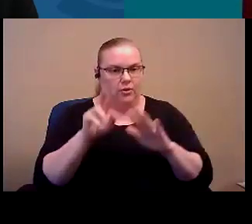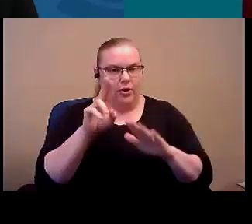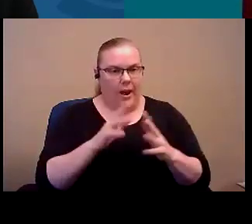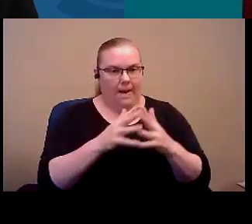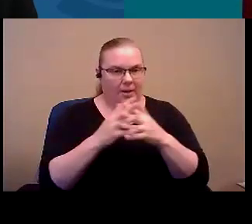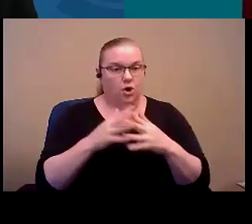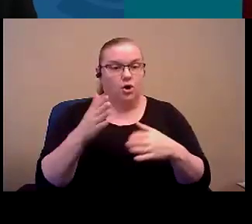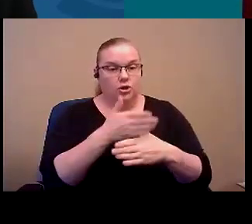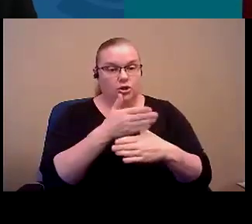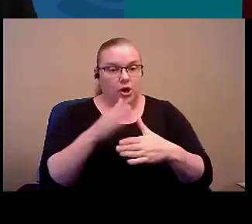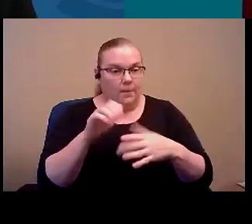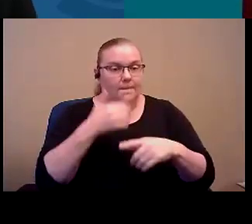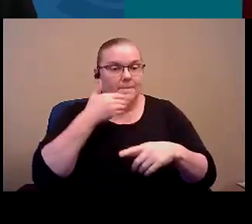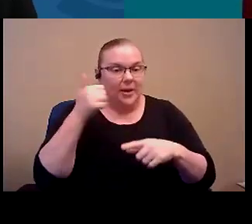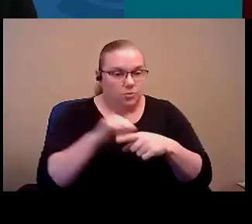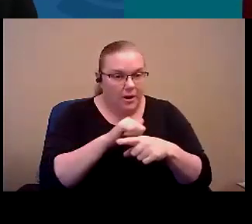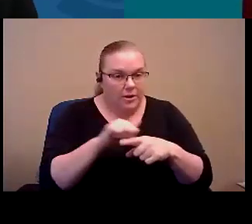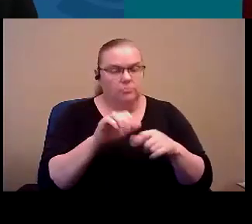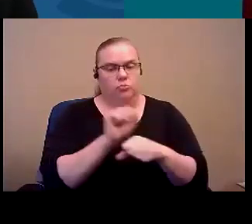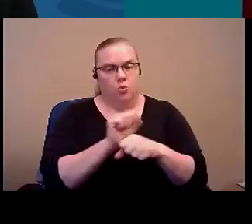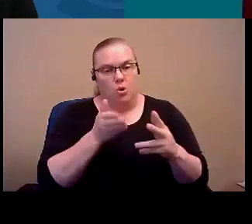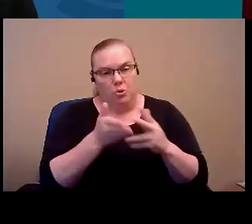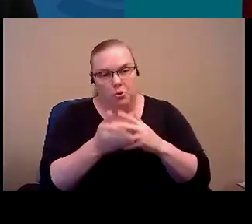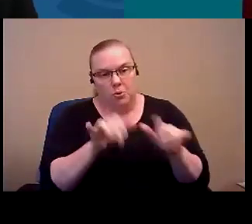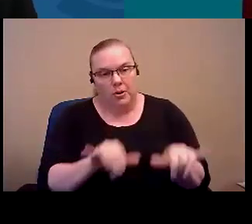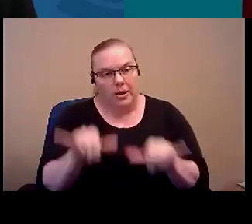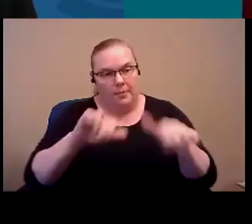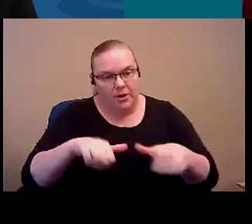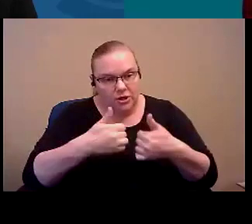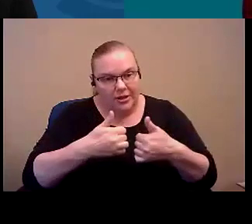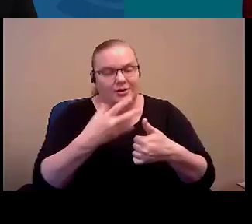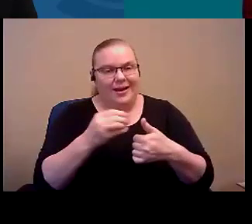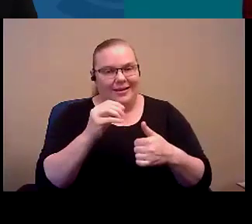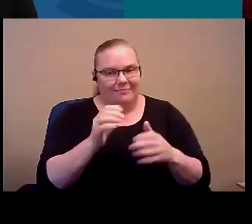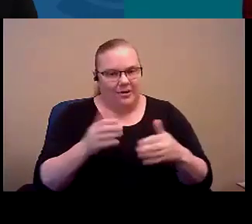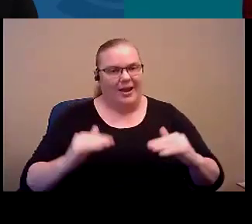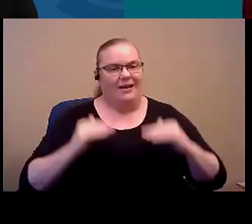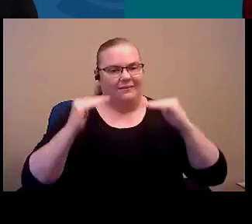work through common challenges, as well as advance innovations across state lines.